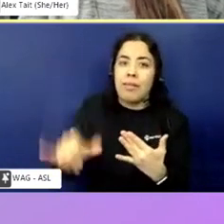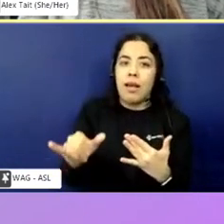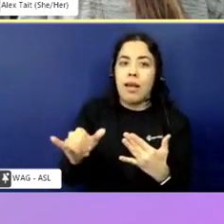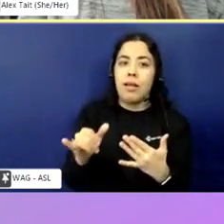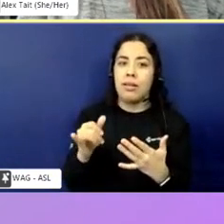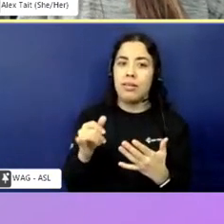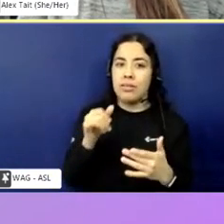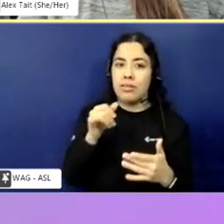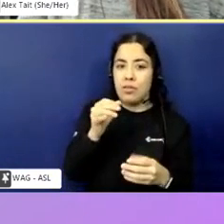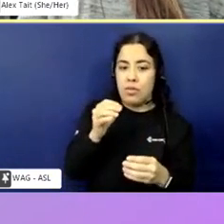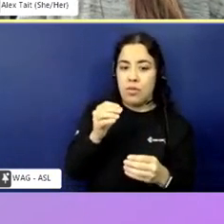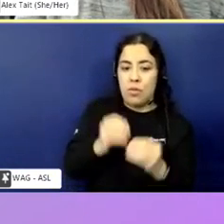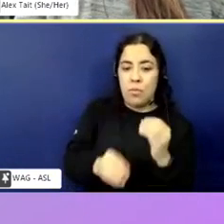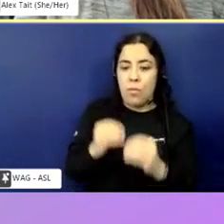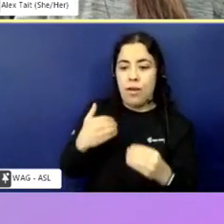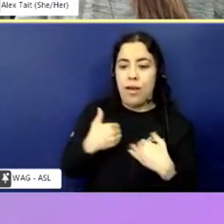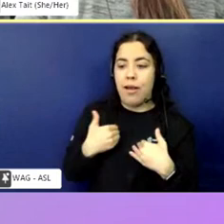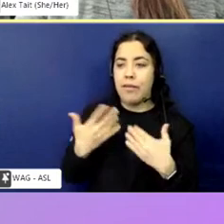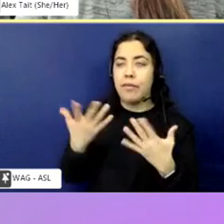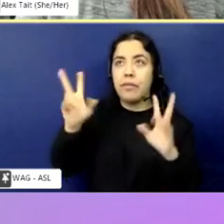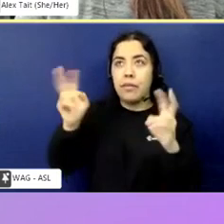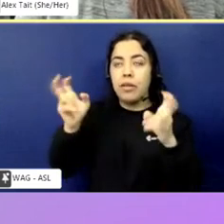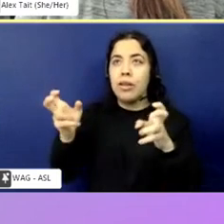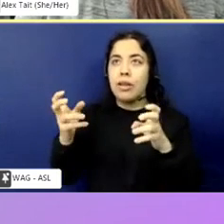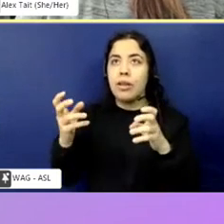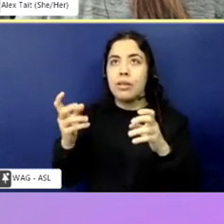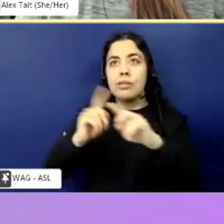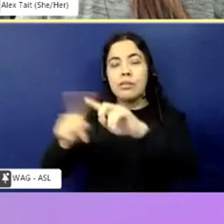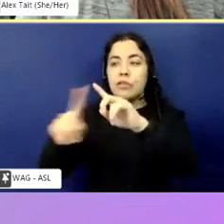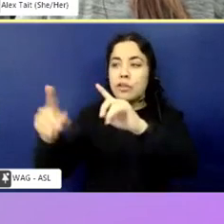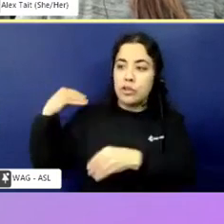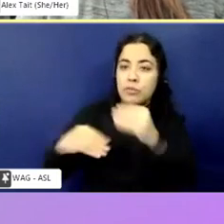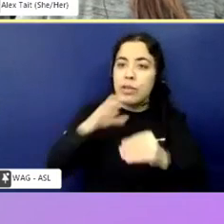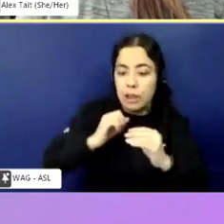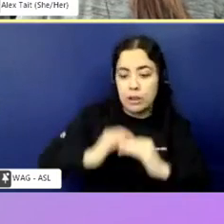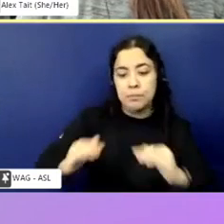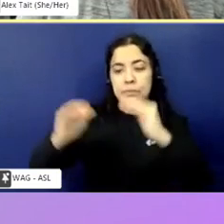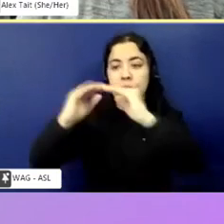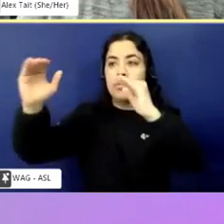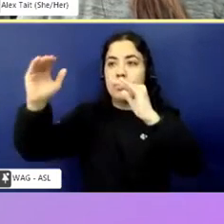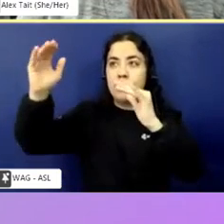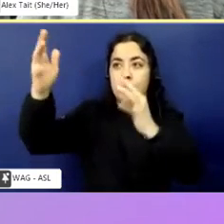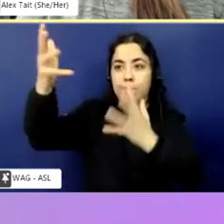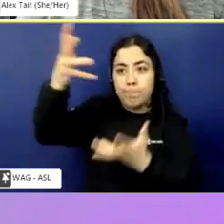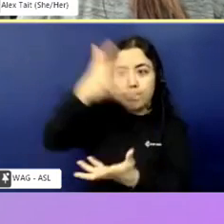go way up over a certain age. And these things are influenced by a lack of what